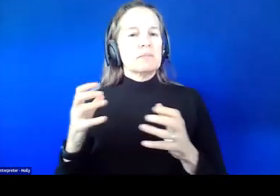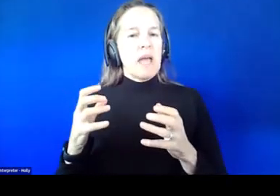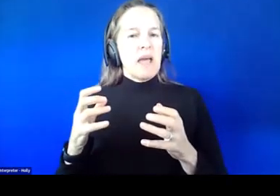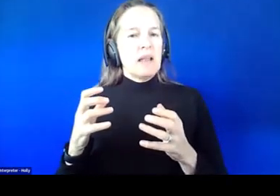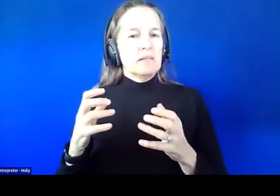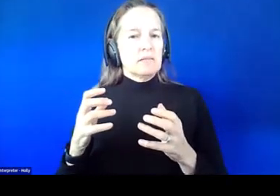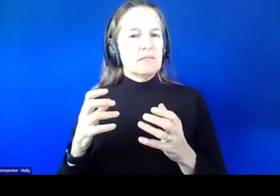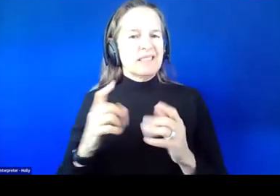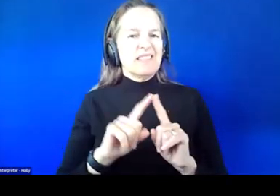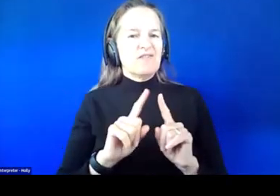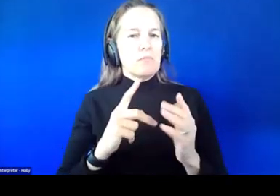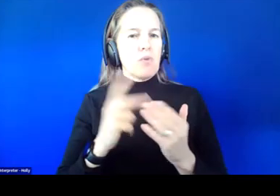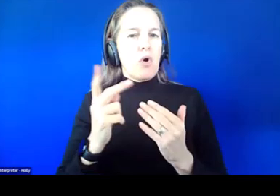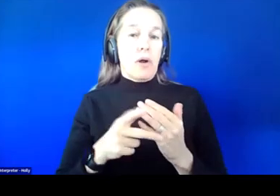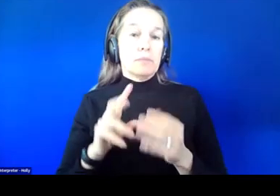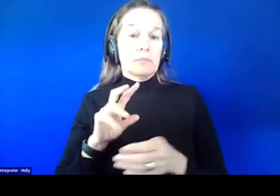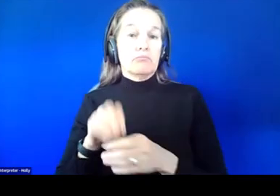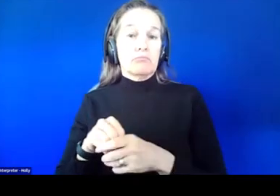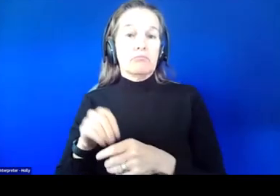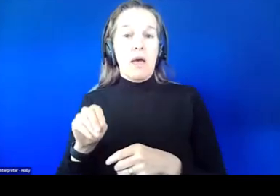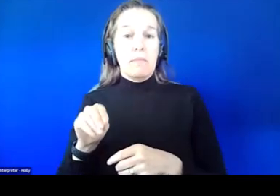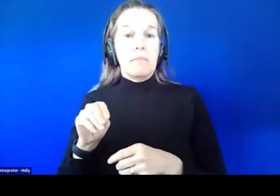So in 2023,